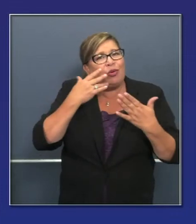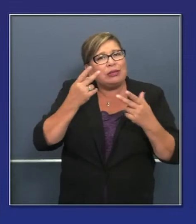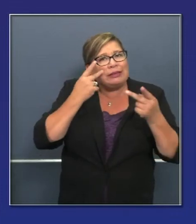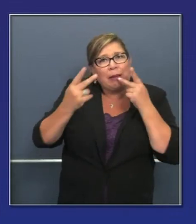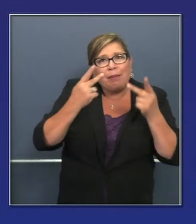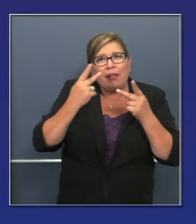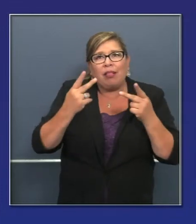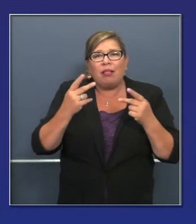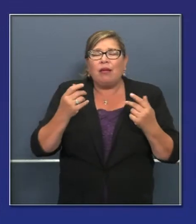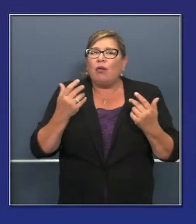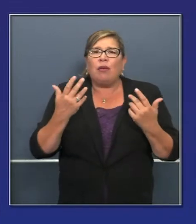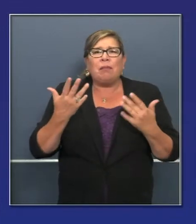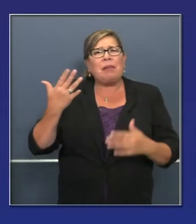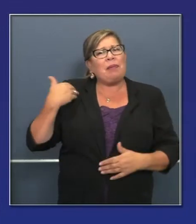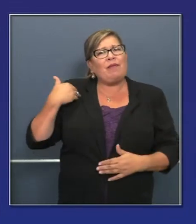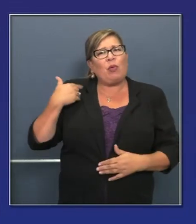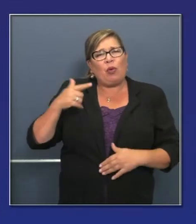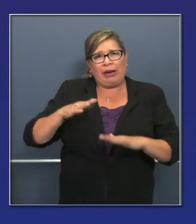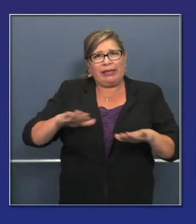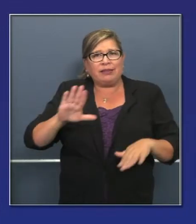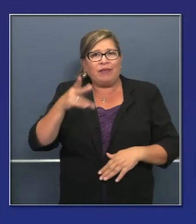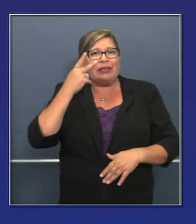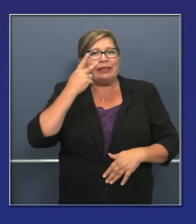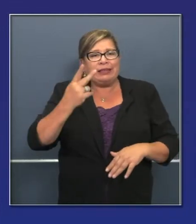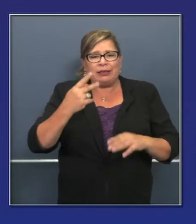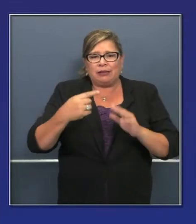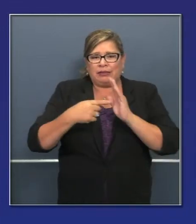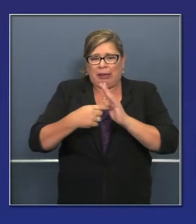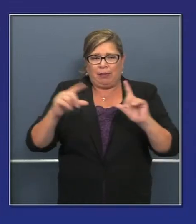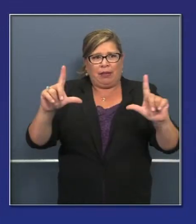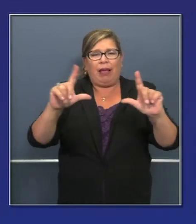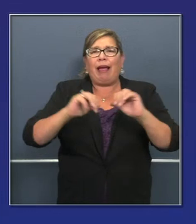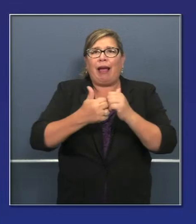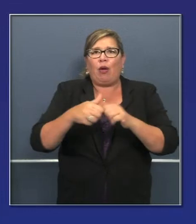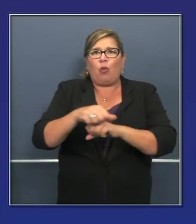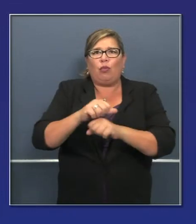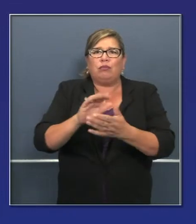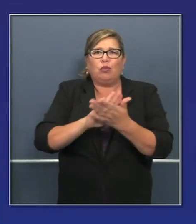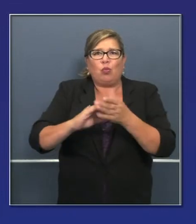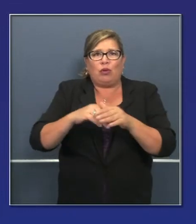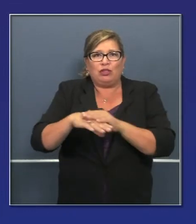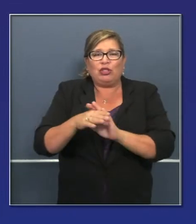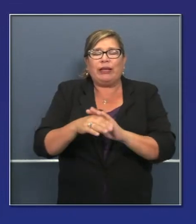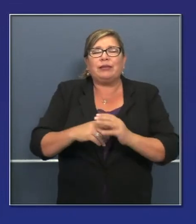I never show them an image of actually how to wash your hands you want to slow down the spread of the